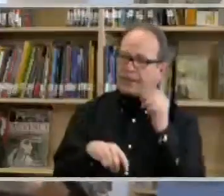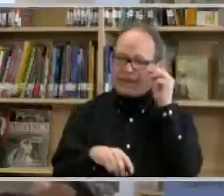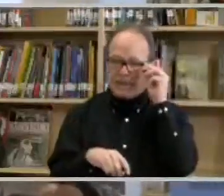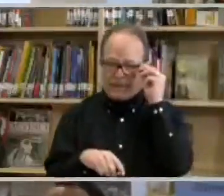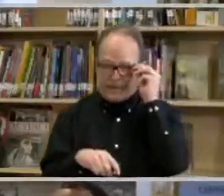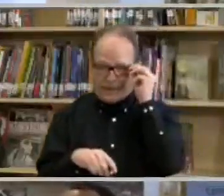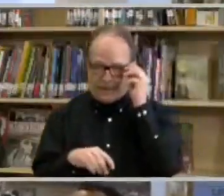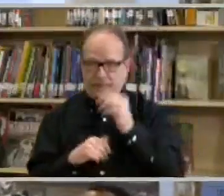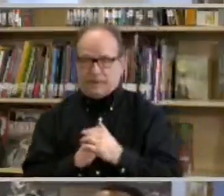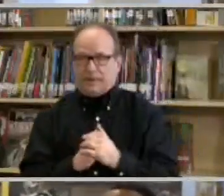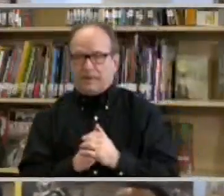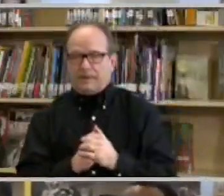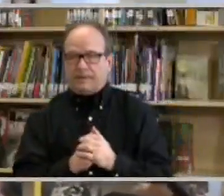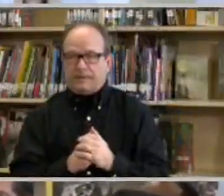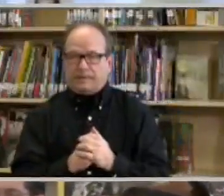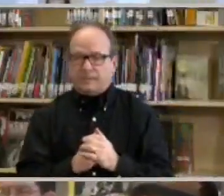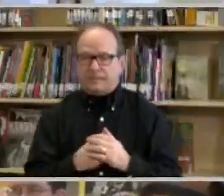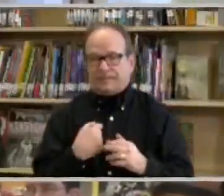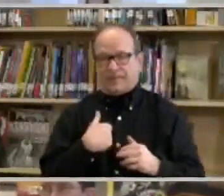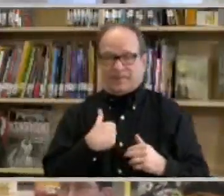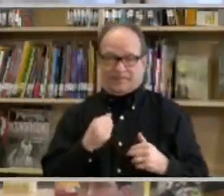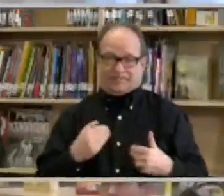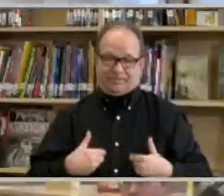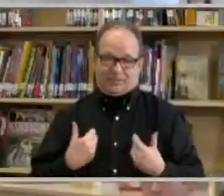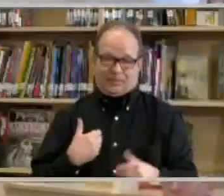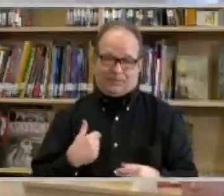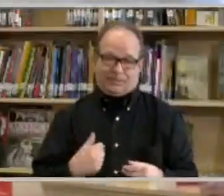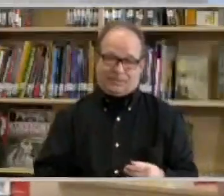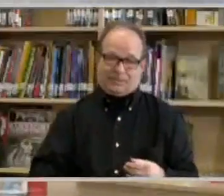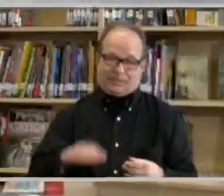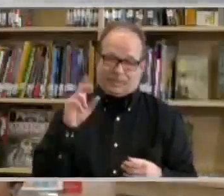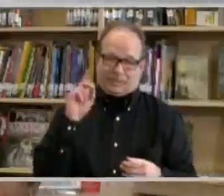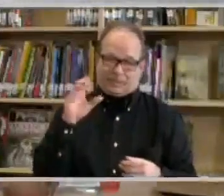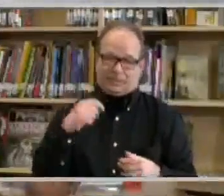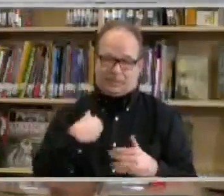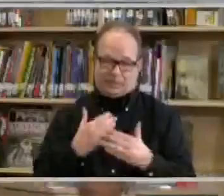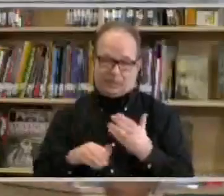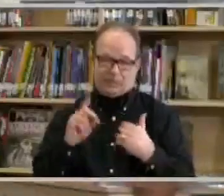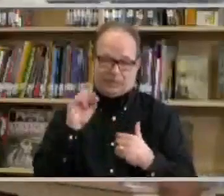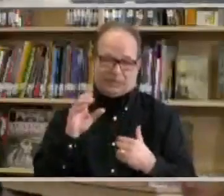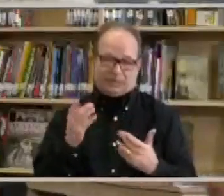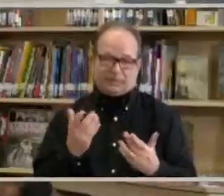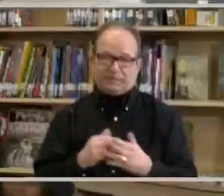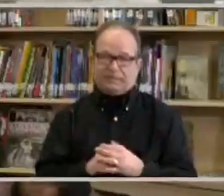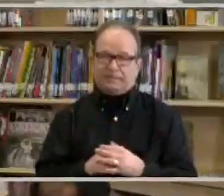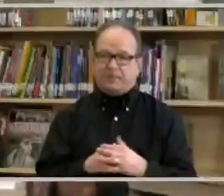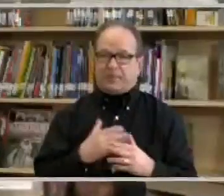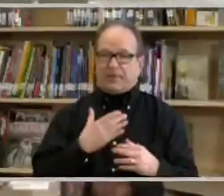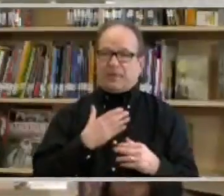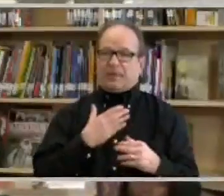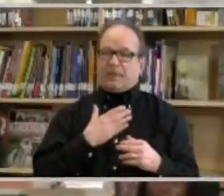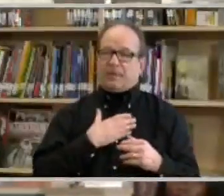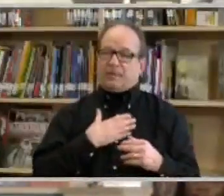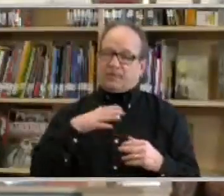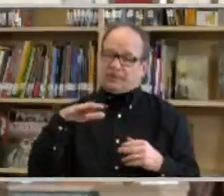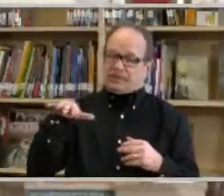SAMANTHA?